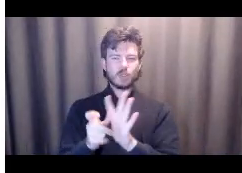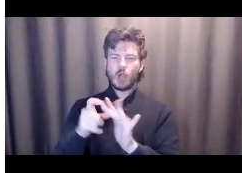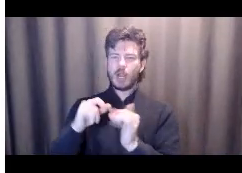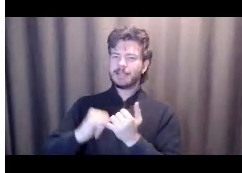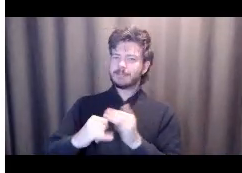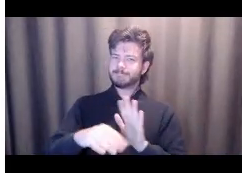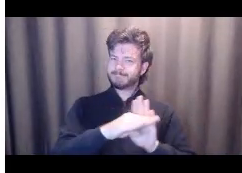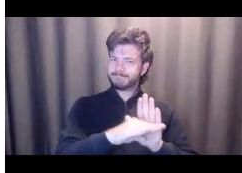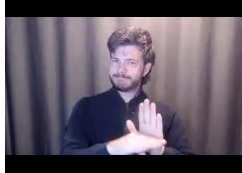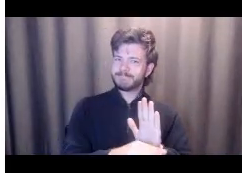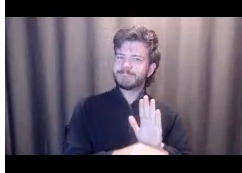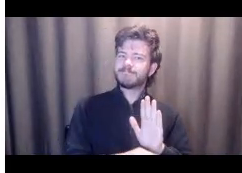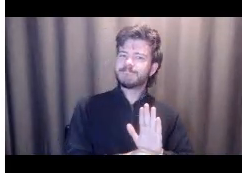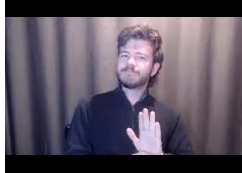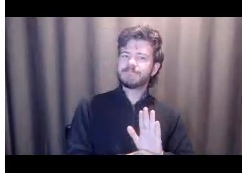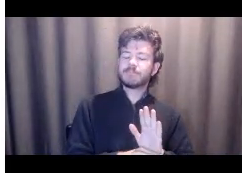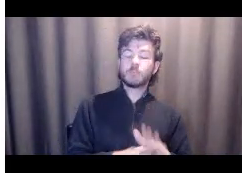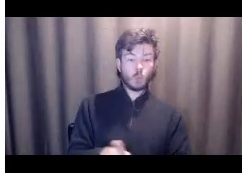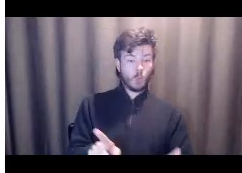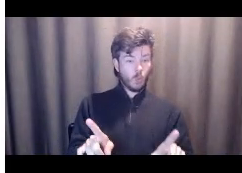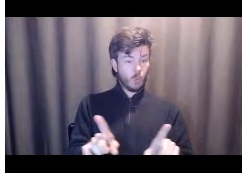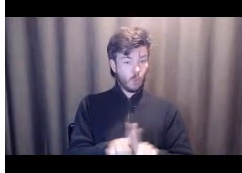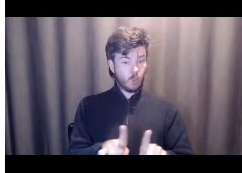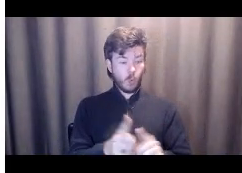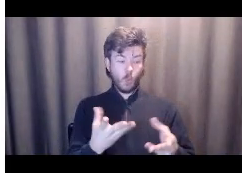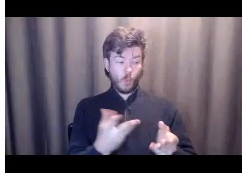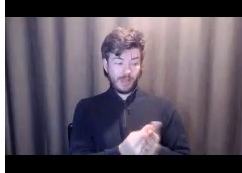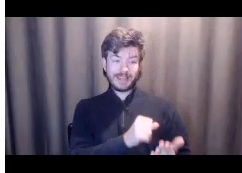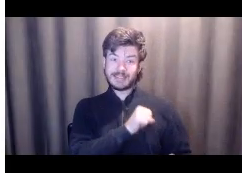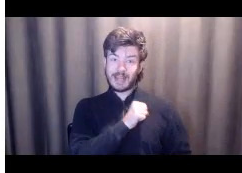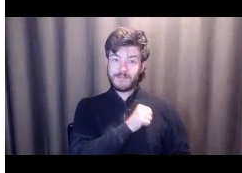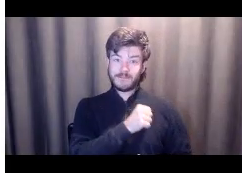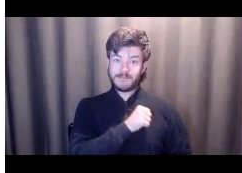undergo an NDIS worker screening check.